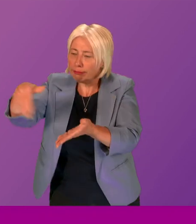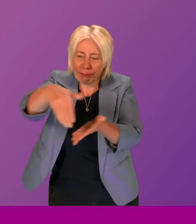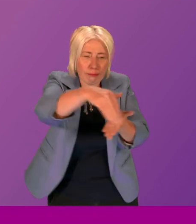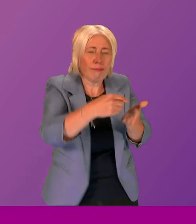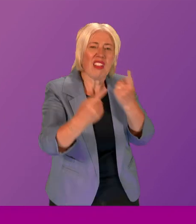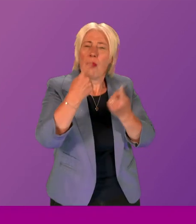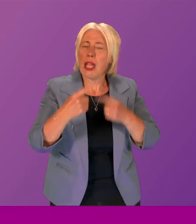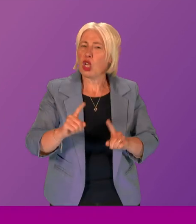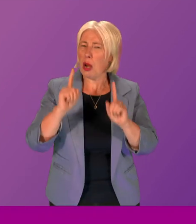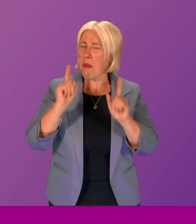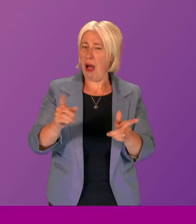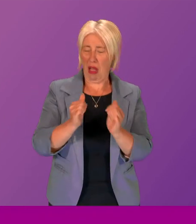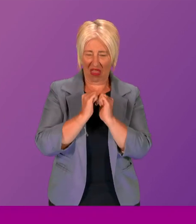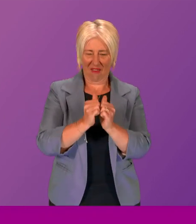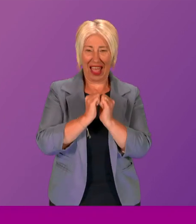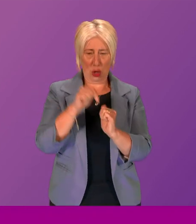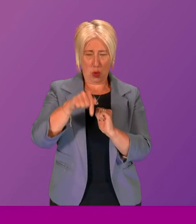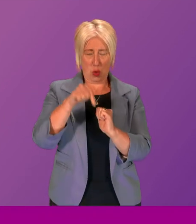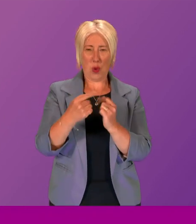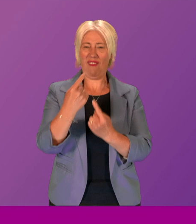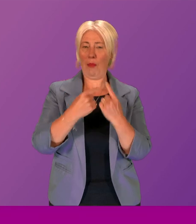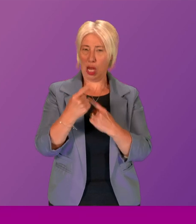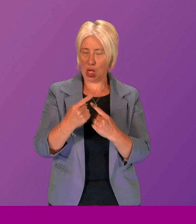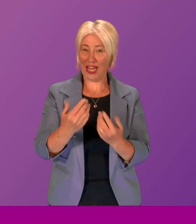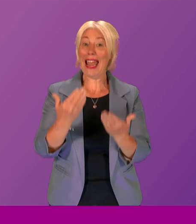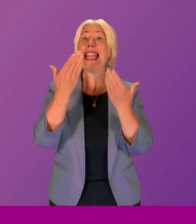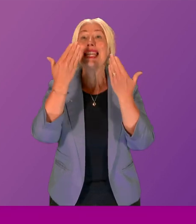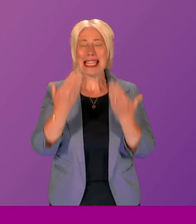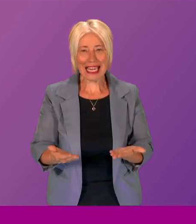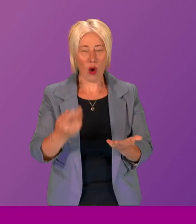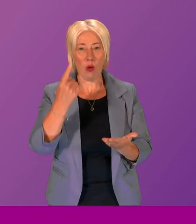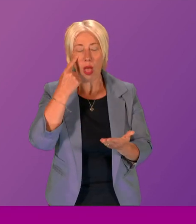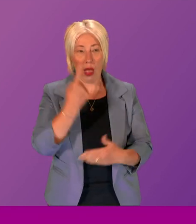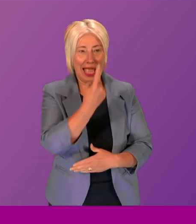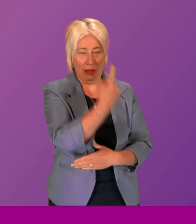but what will the value of that data be if, as we now see, individuals can put